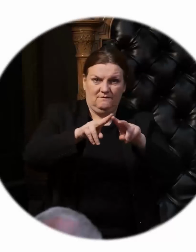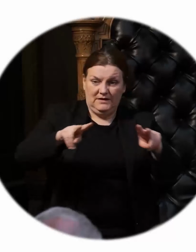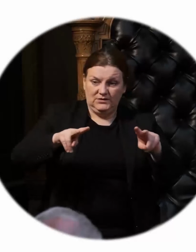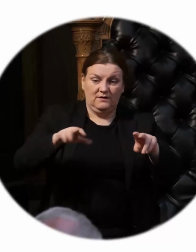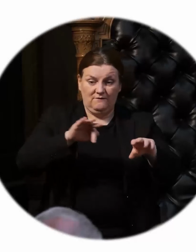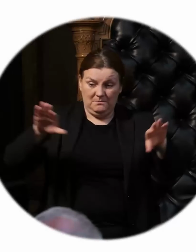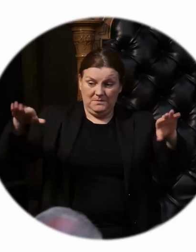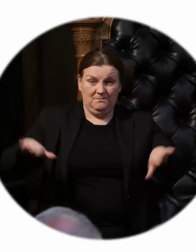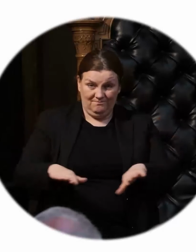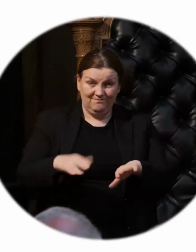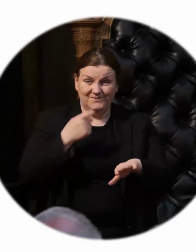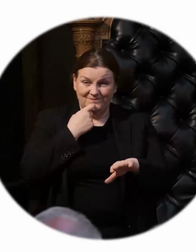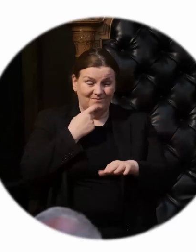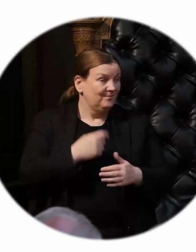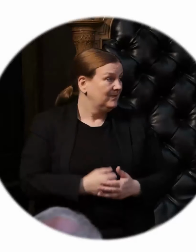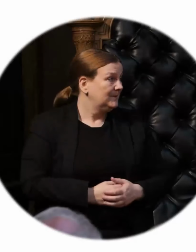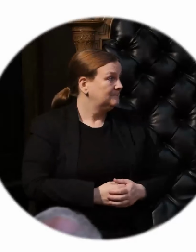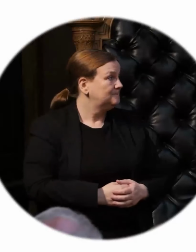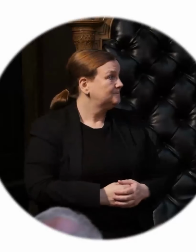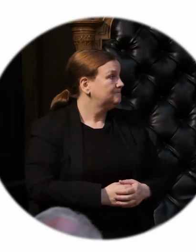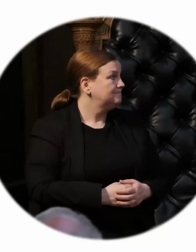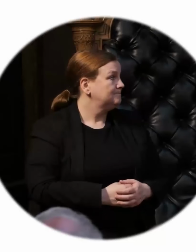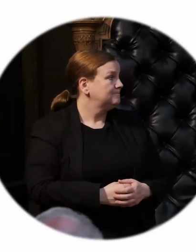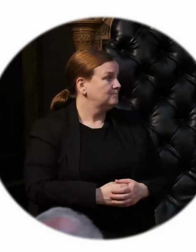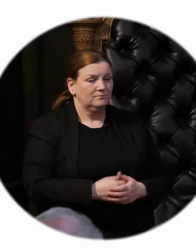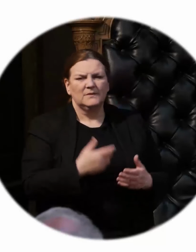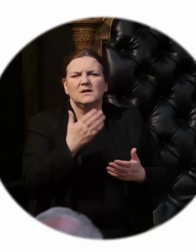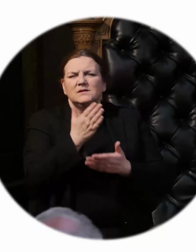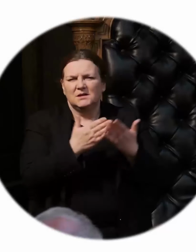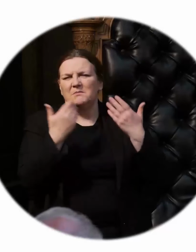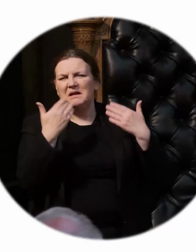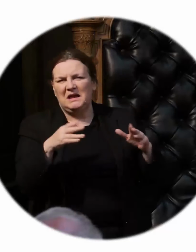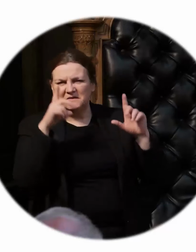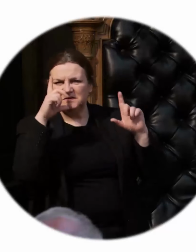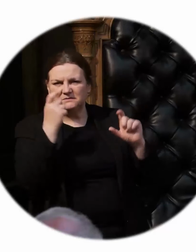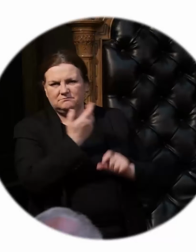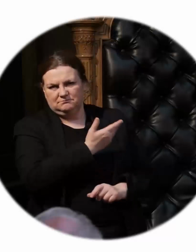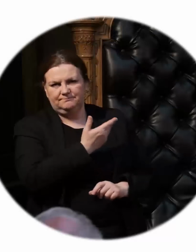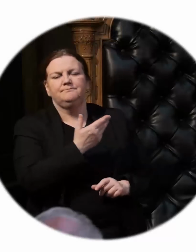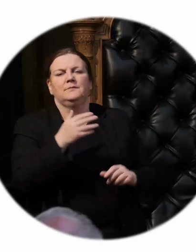And this is one of the kind of remains of the quarrying industry which naturally